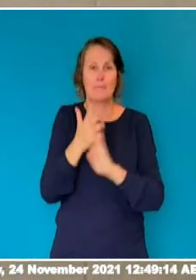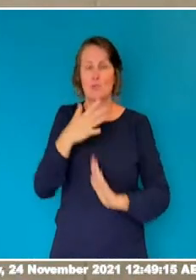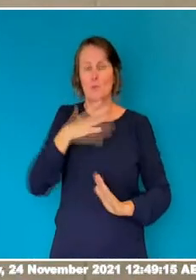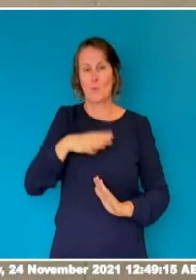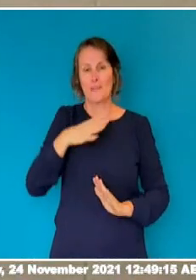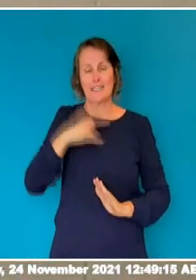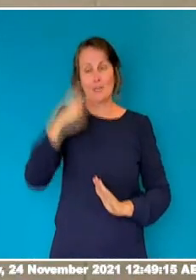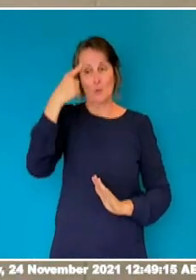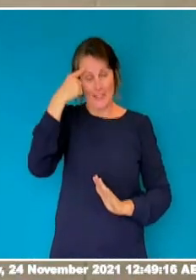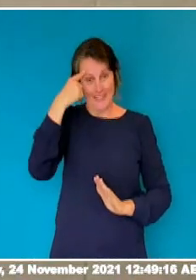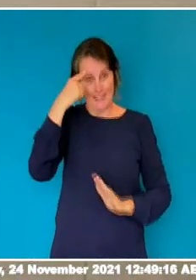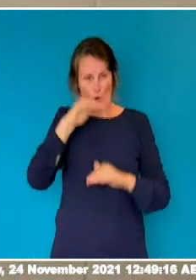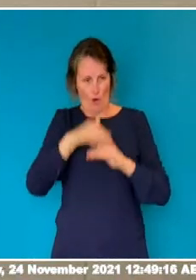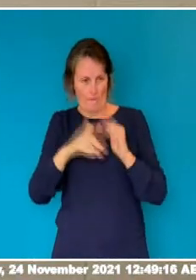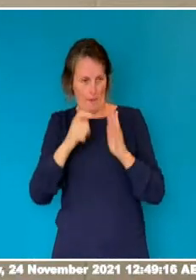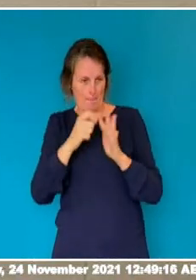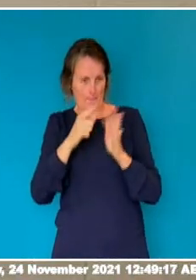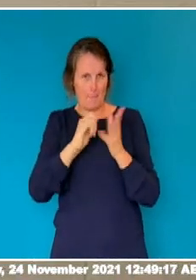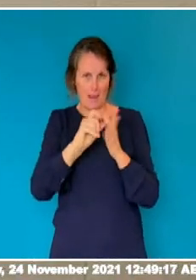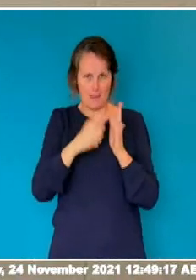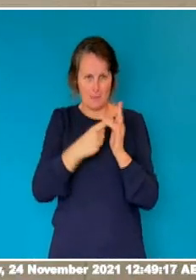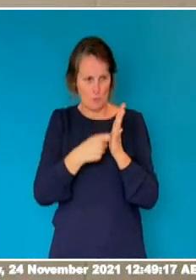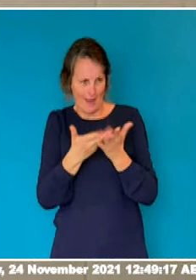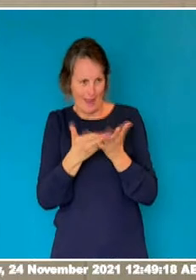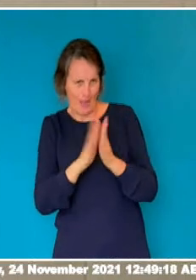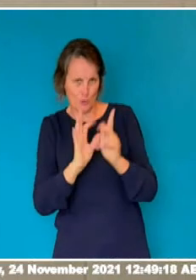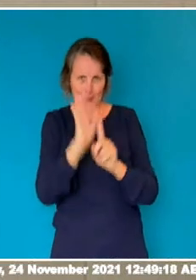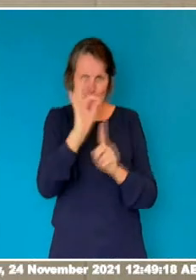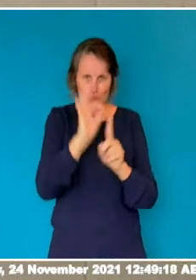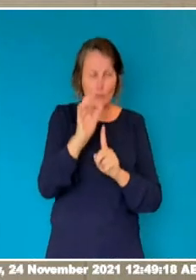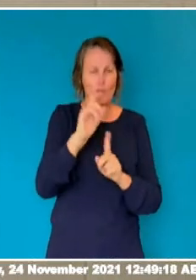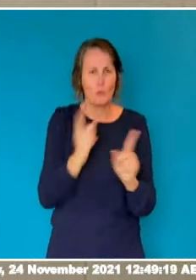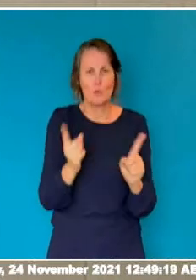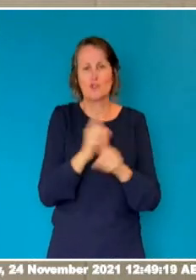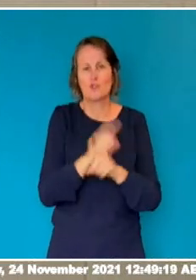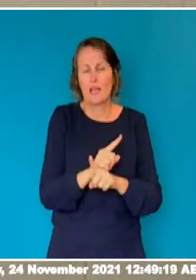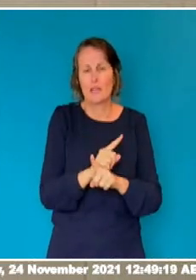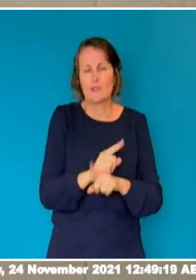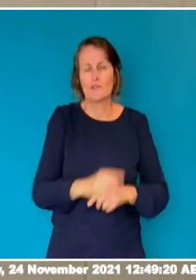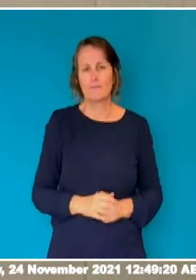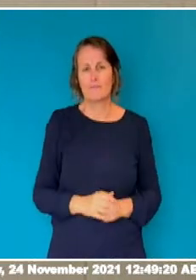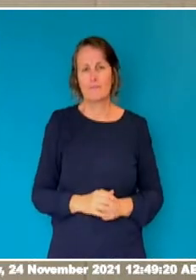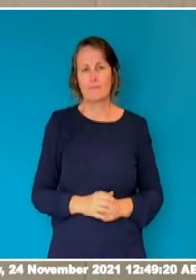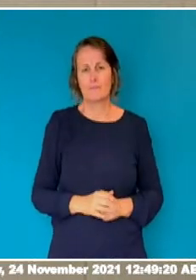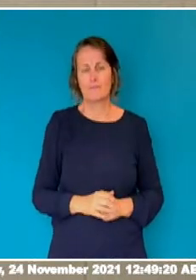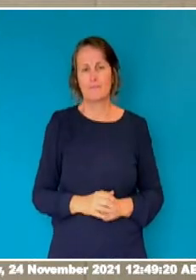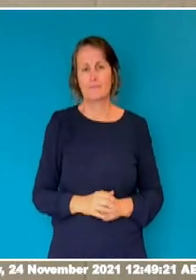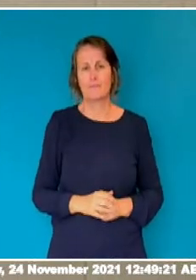implement changes to improve its uptake and its effectiveness. Thank you.